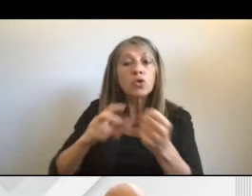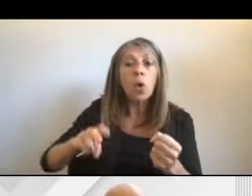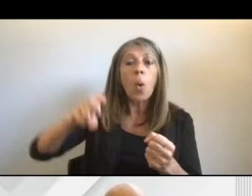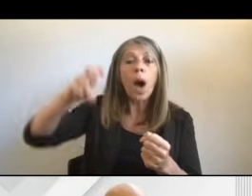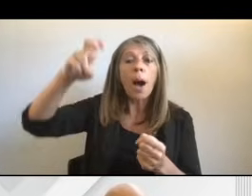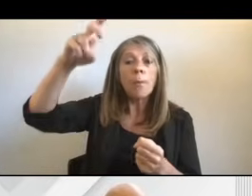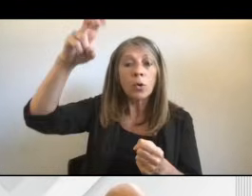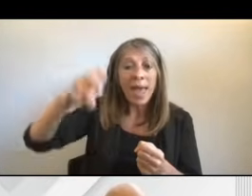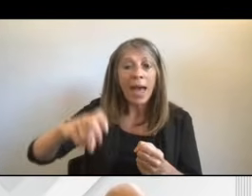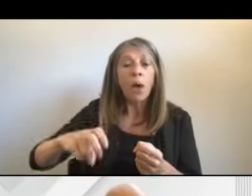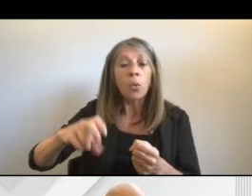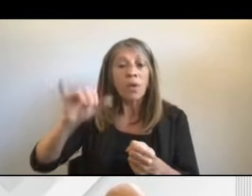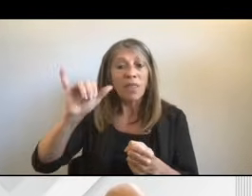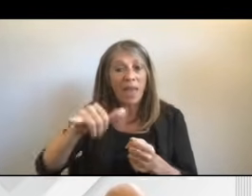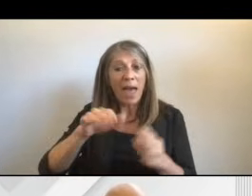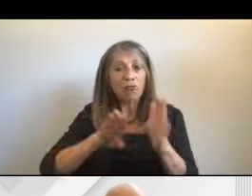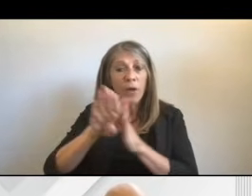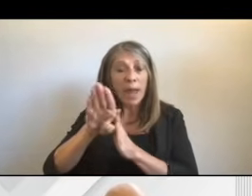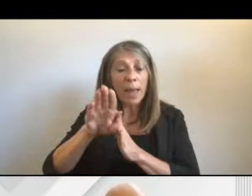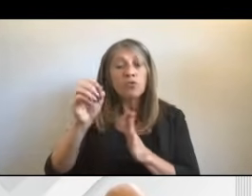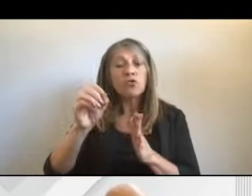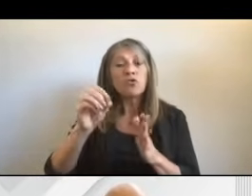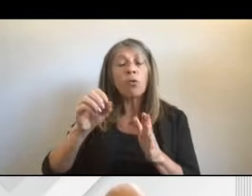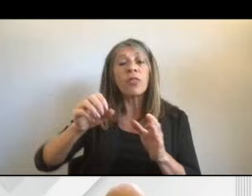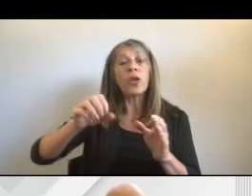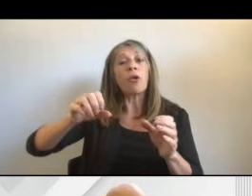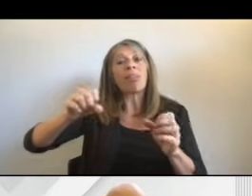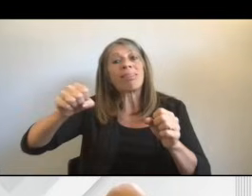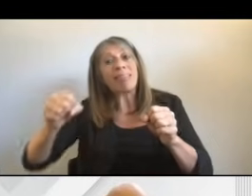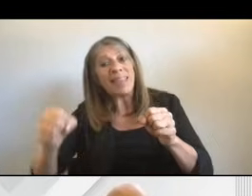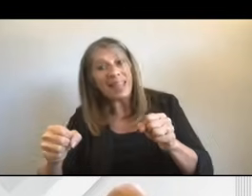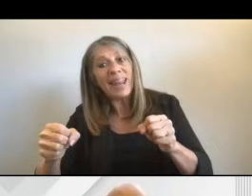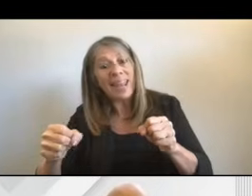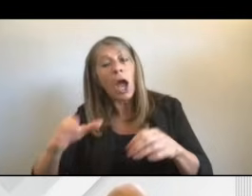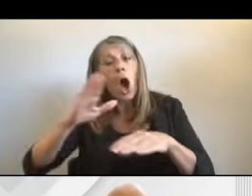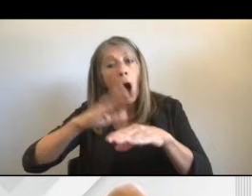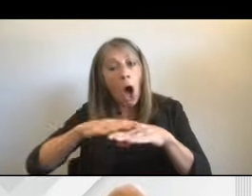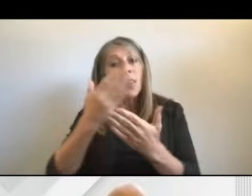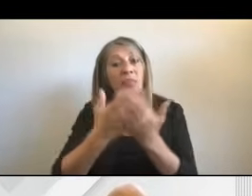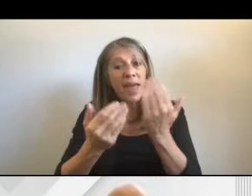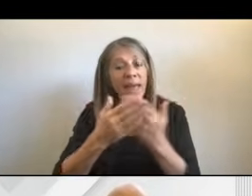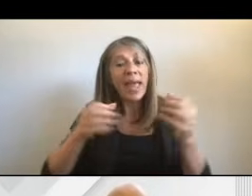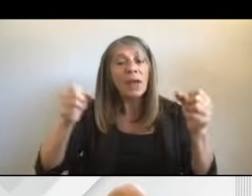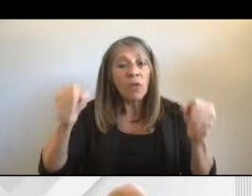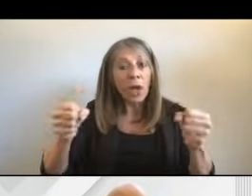ramp. And so they're leaning pretty heavily on these handrails, and so they need to not